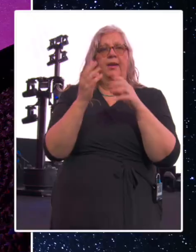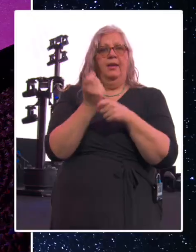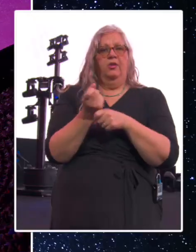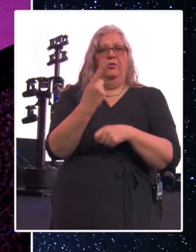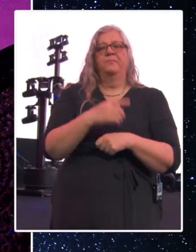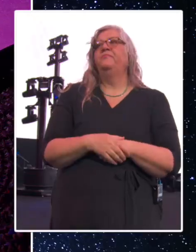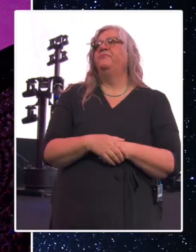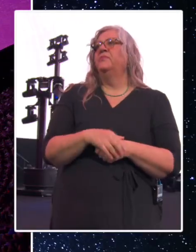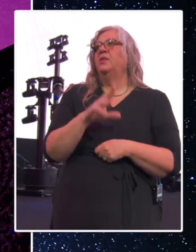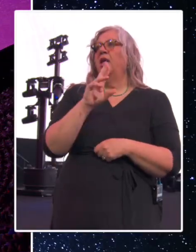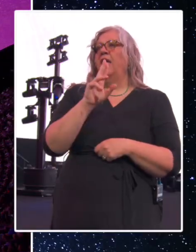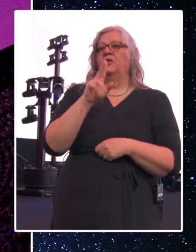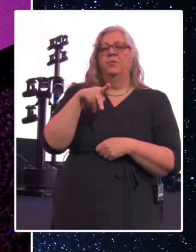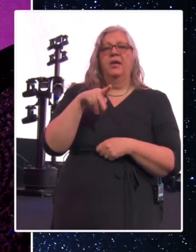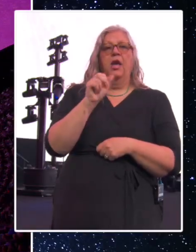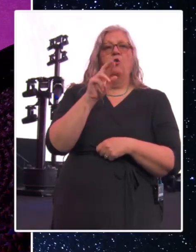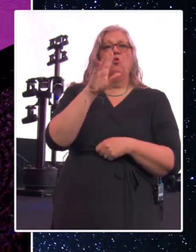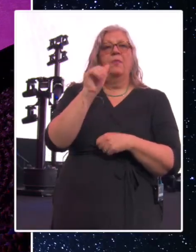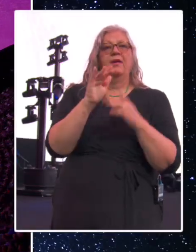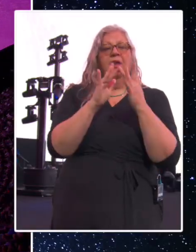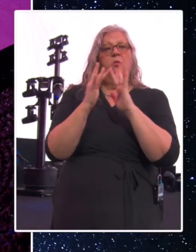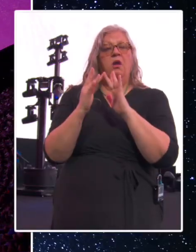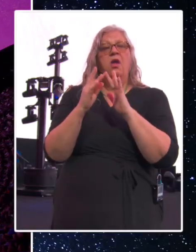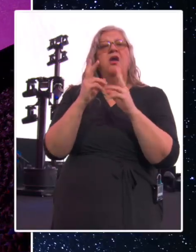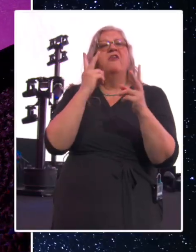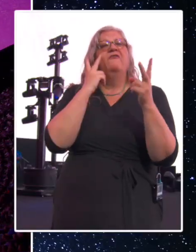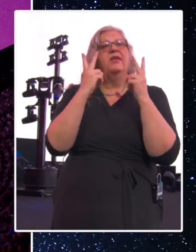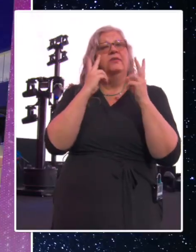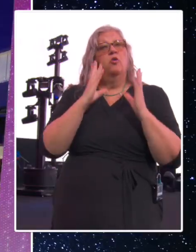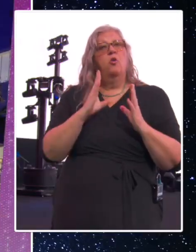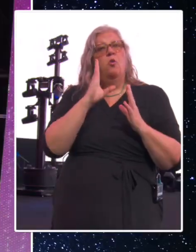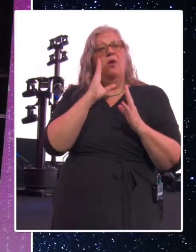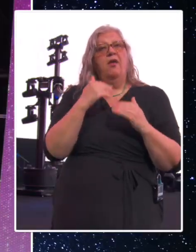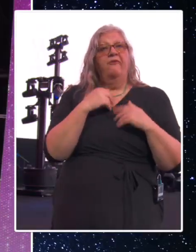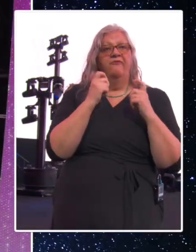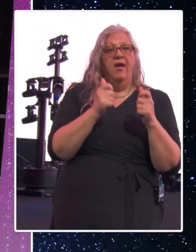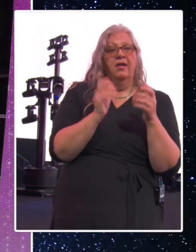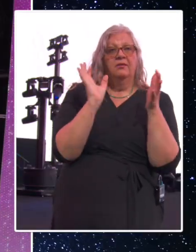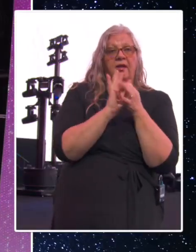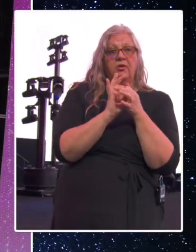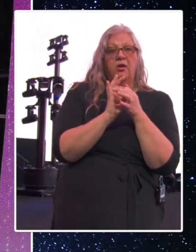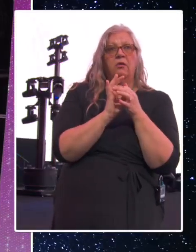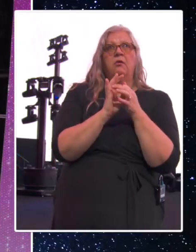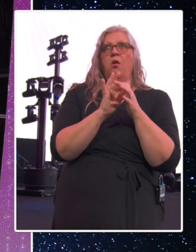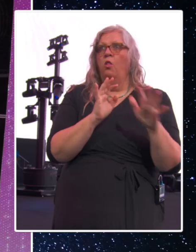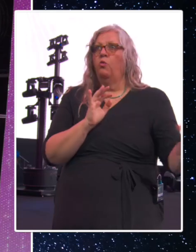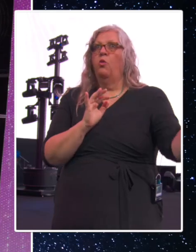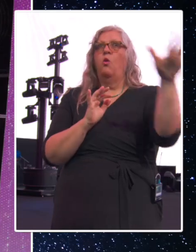With HPE Aruba Networking, visitors will have faster, more reliable connectivity throughout the park.